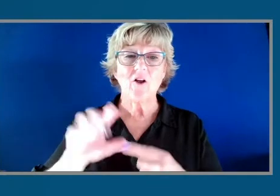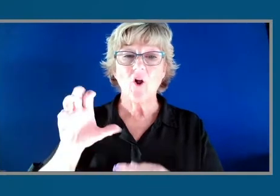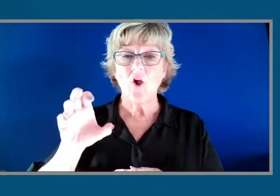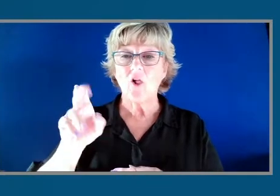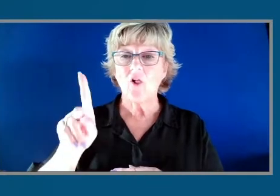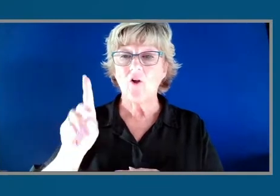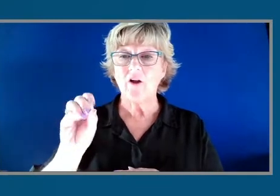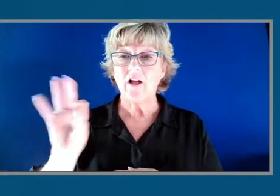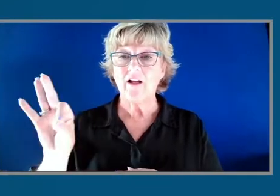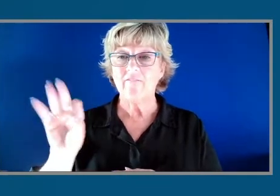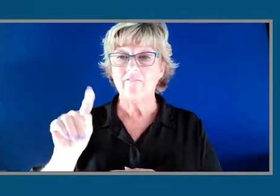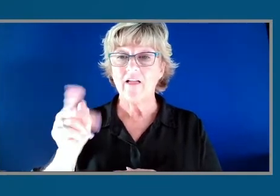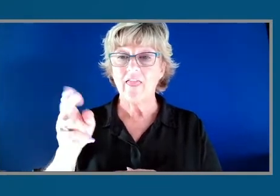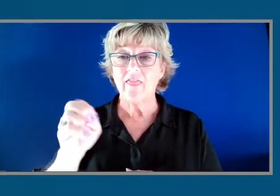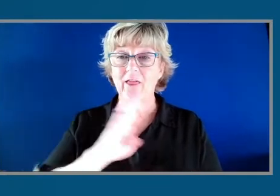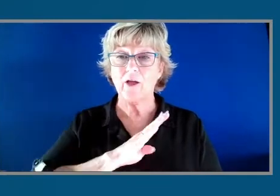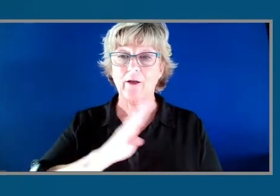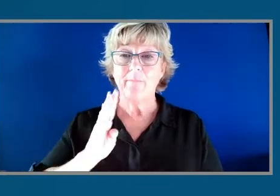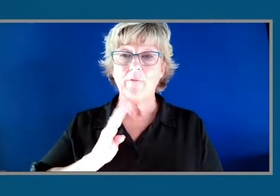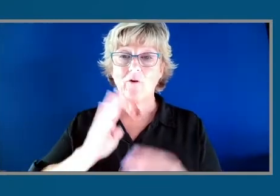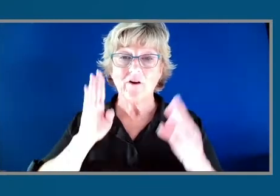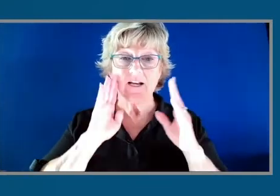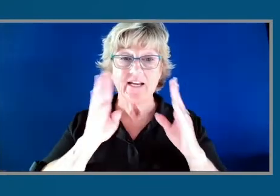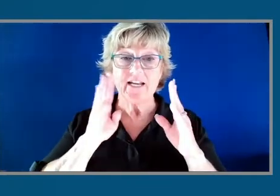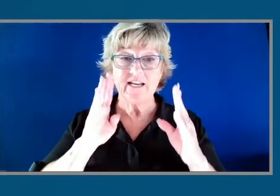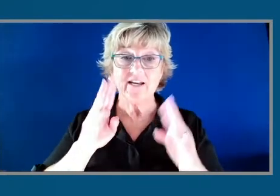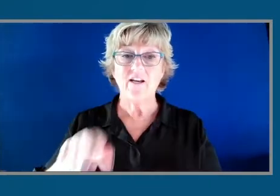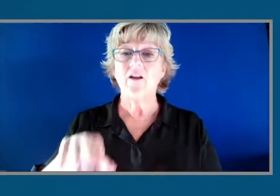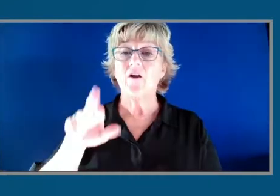Studio: Please send to Cork, or the board attention redistricting.